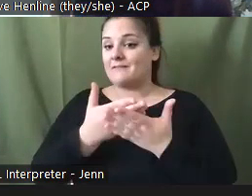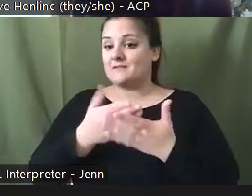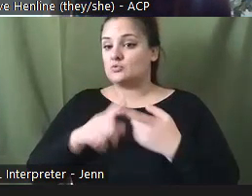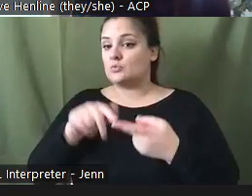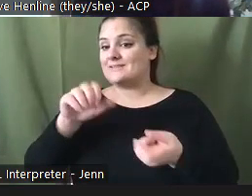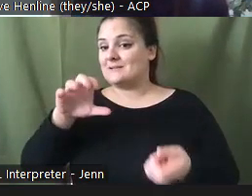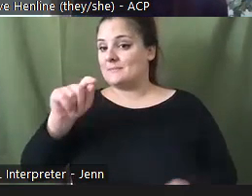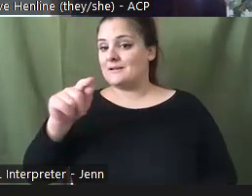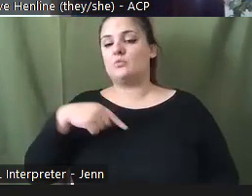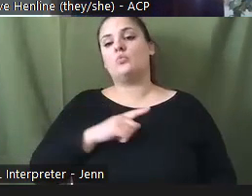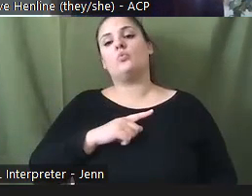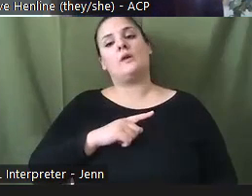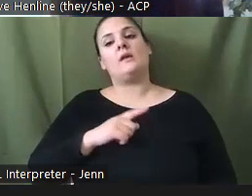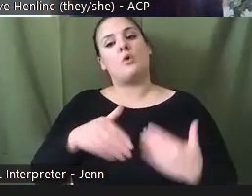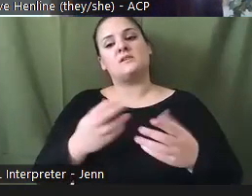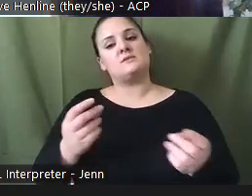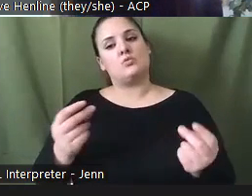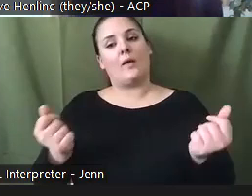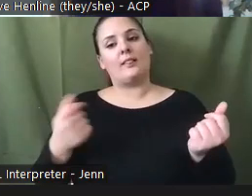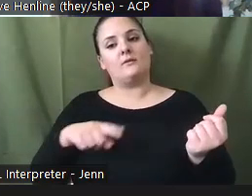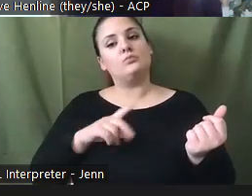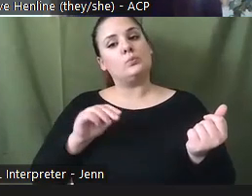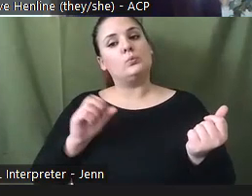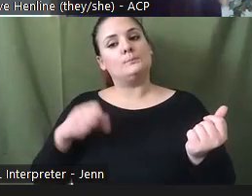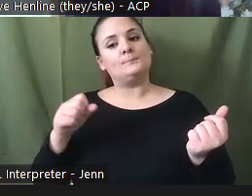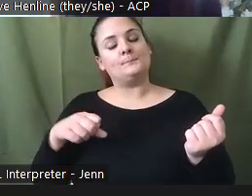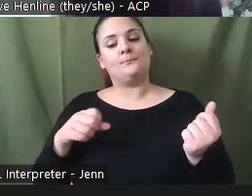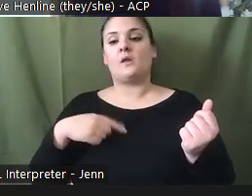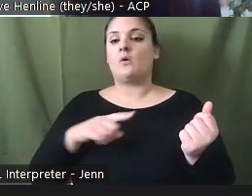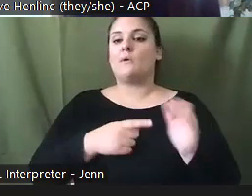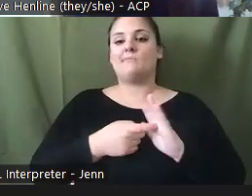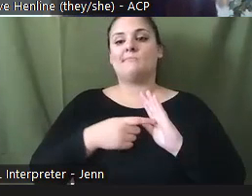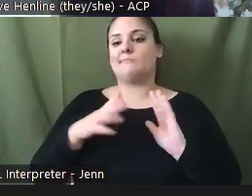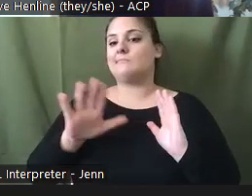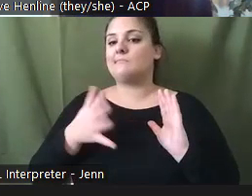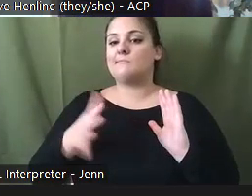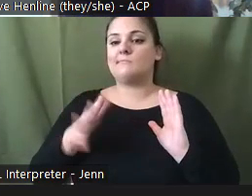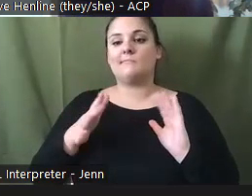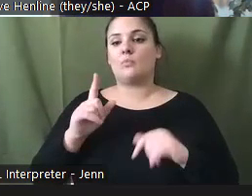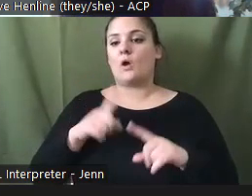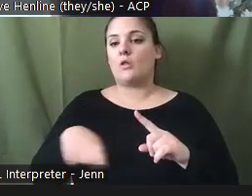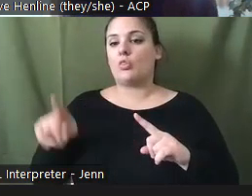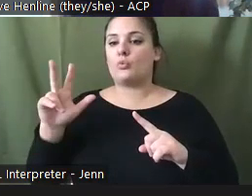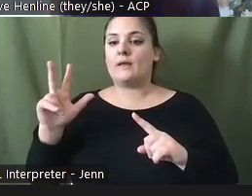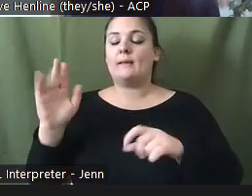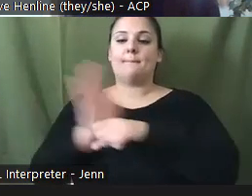applications pretty quickly. We take about one to three business days to complete that